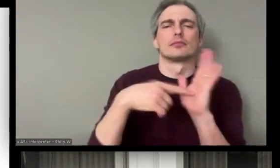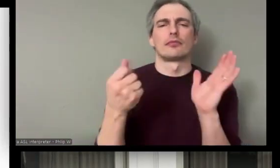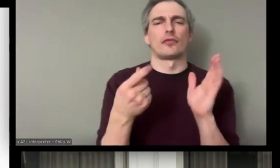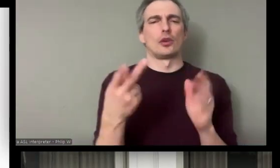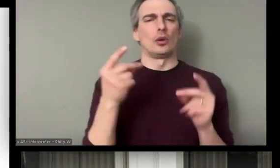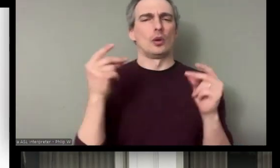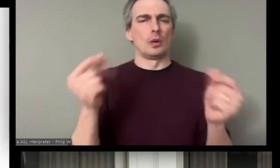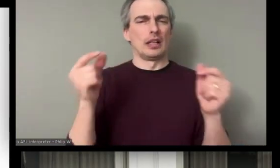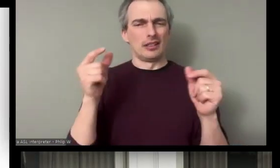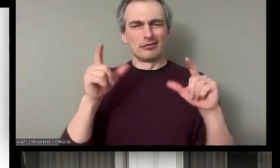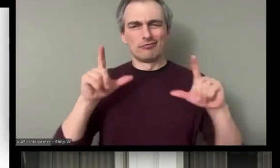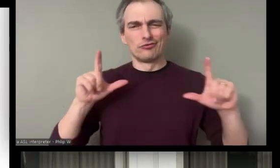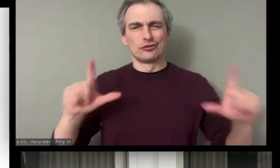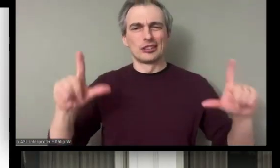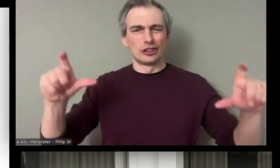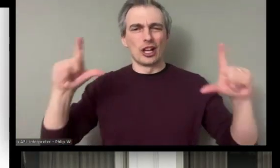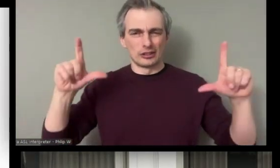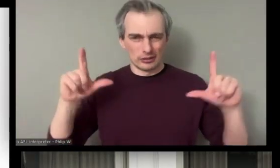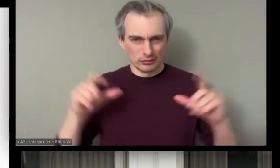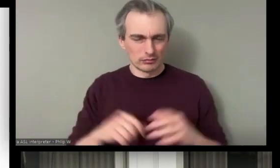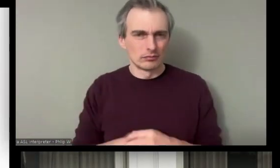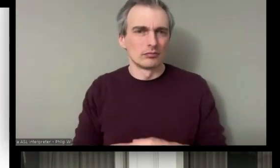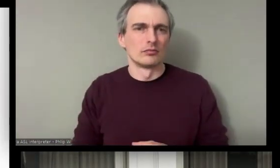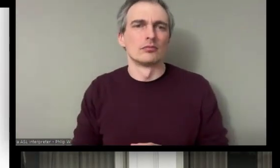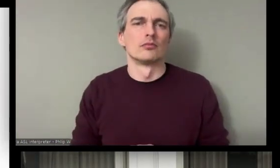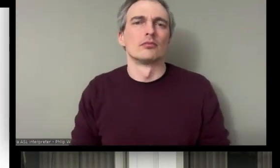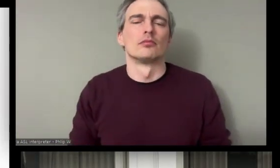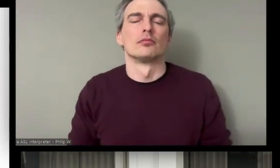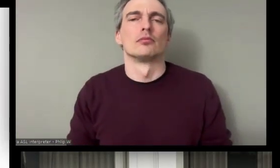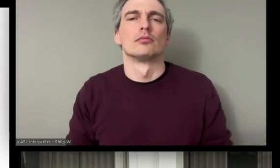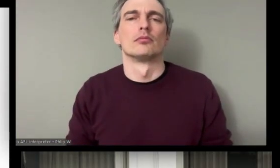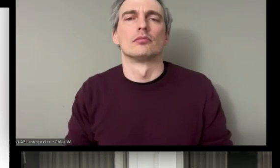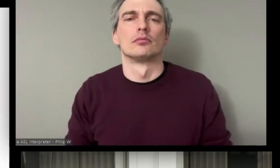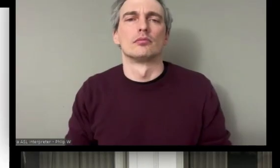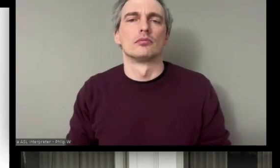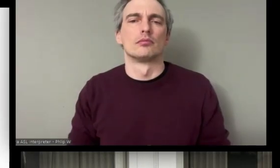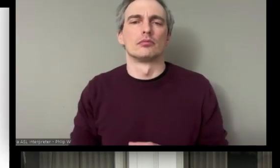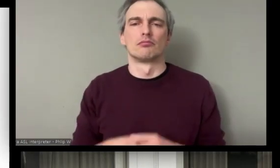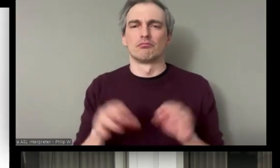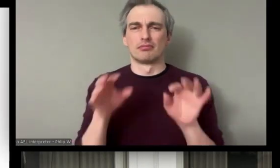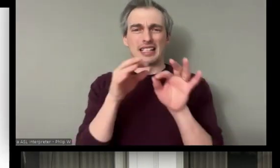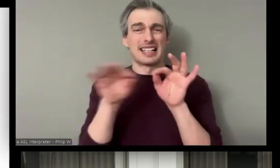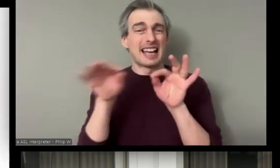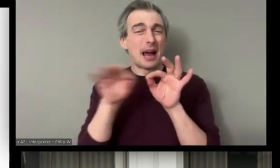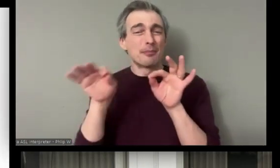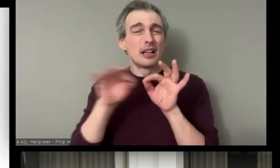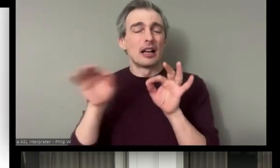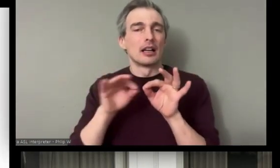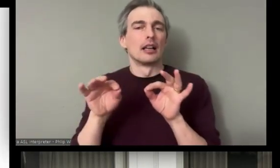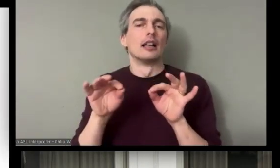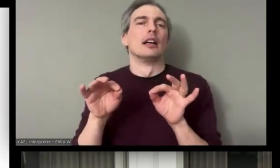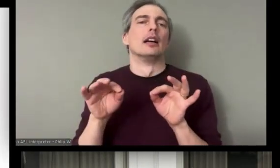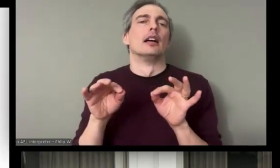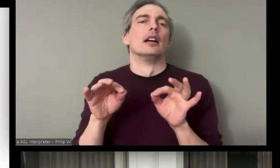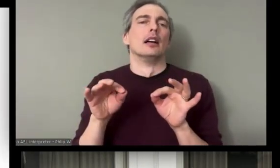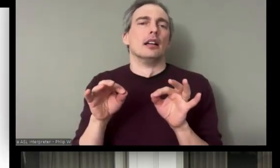would say that captioning considerations for VR are one of the main things Meta has done some documentation on.